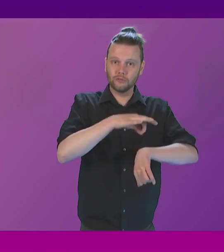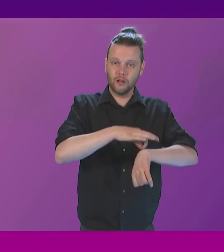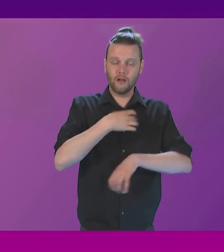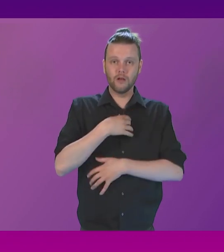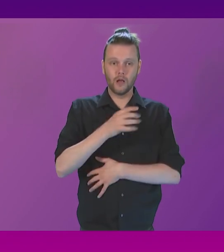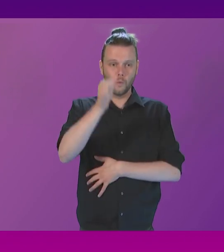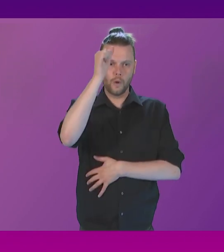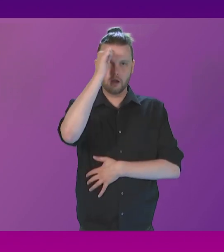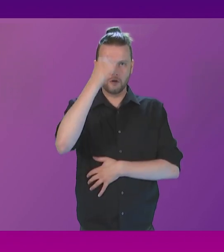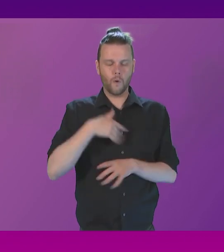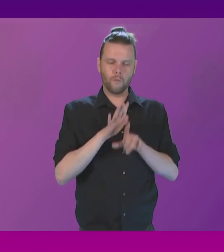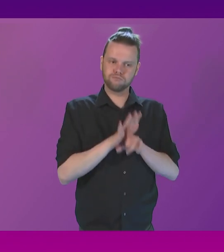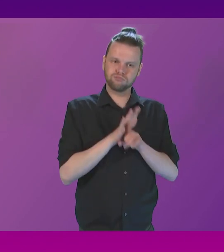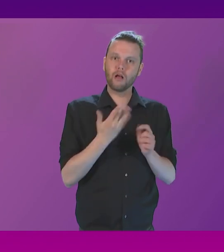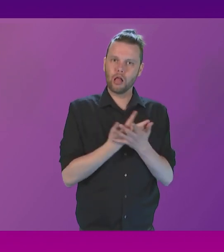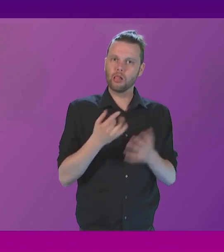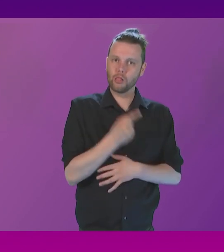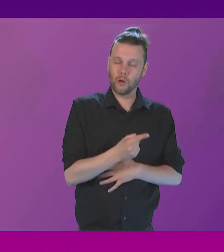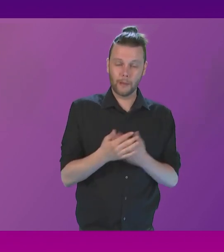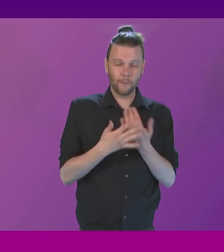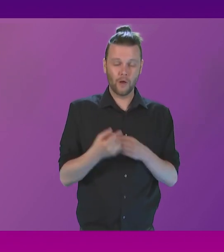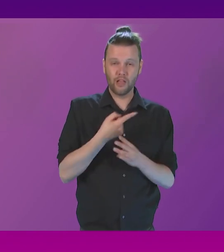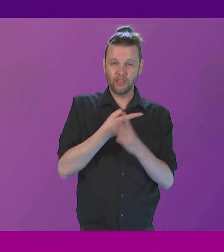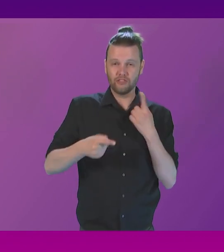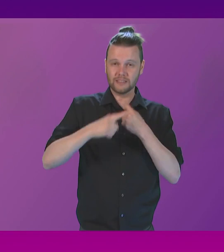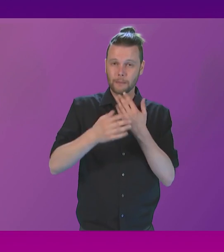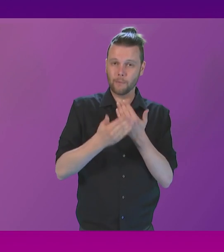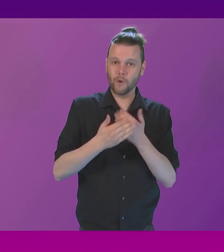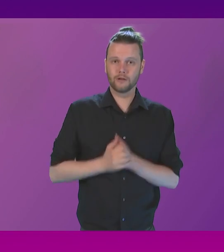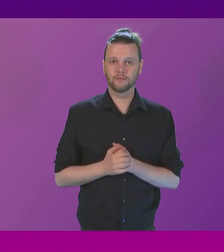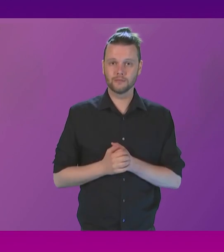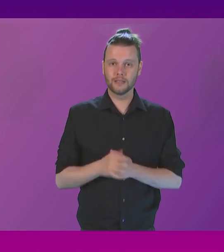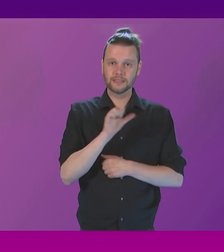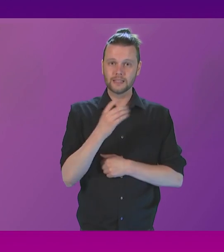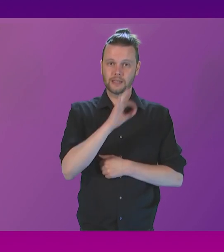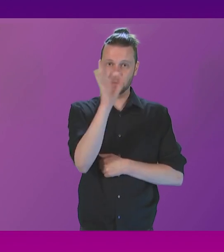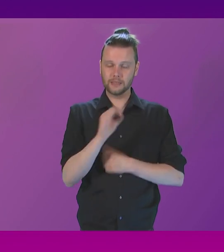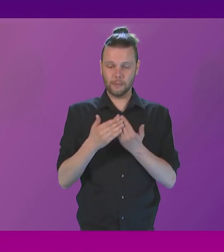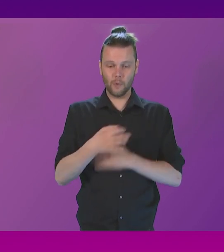a great deal of pressure, has more than tripled. There are 60 per cent more clinical radiologists,